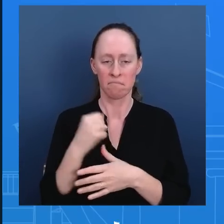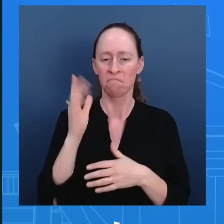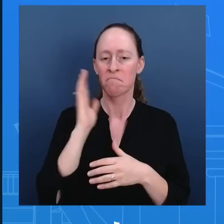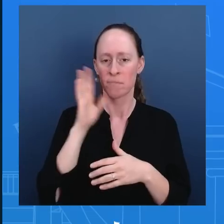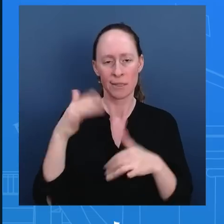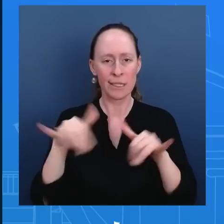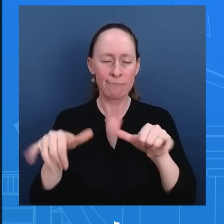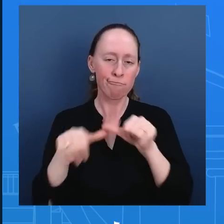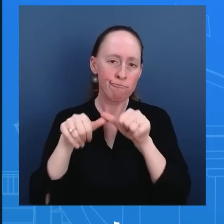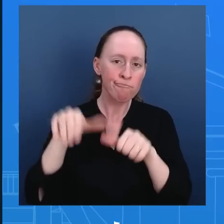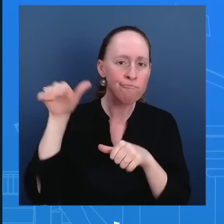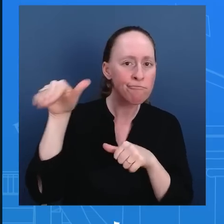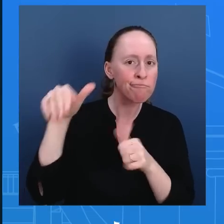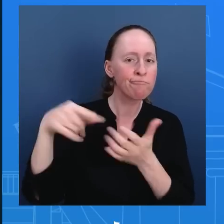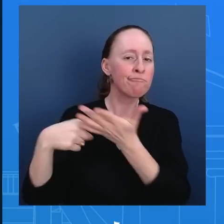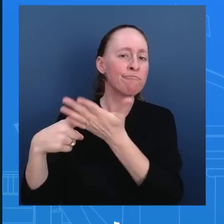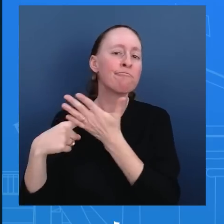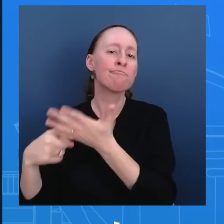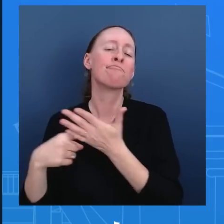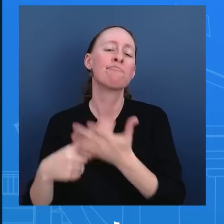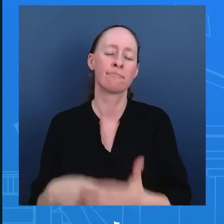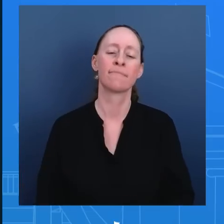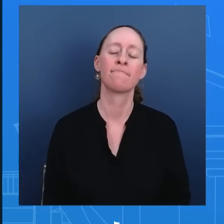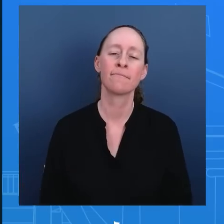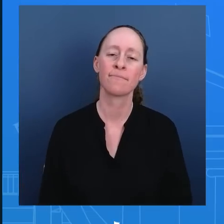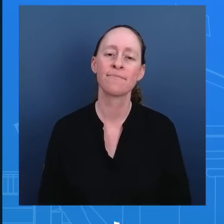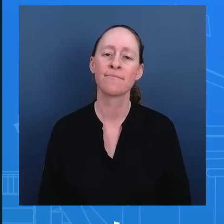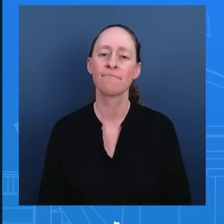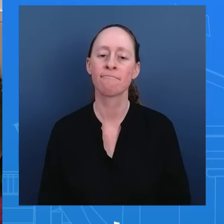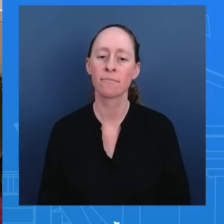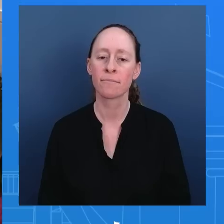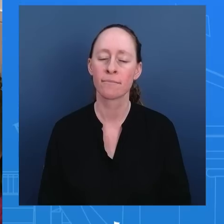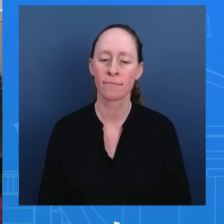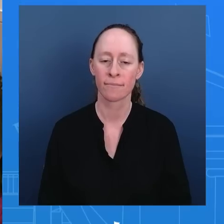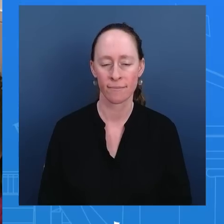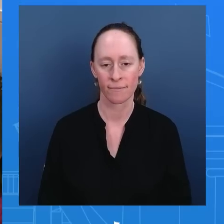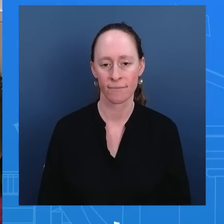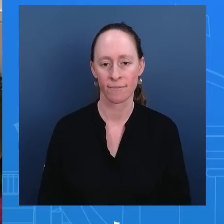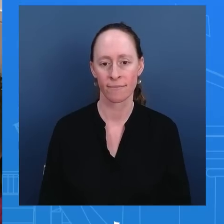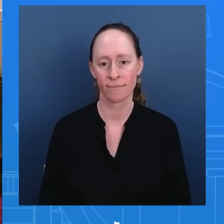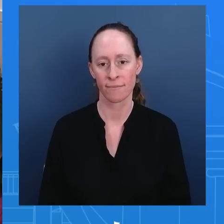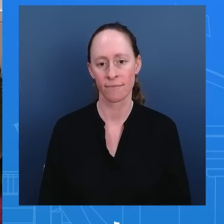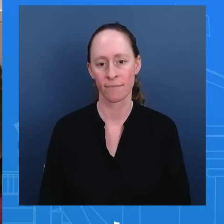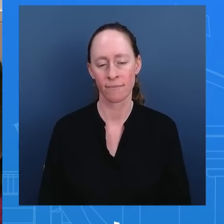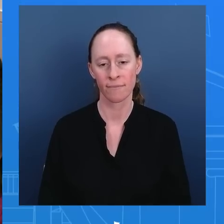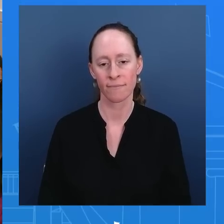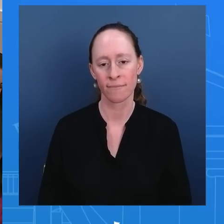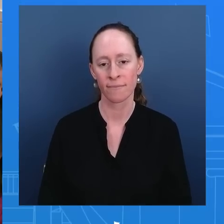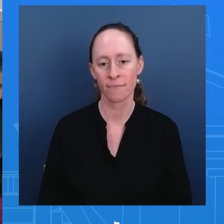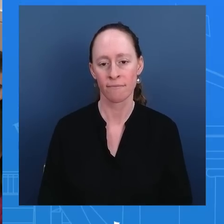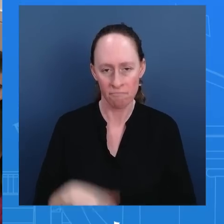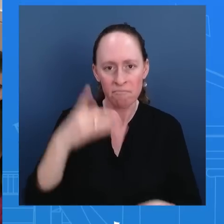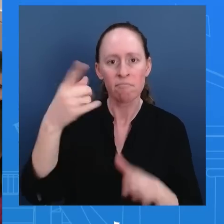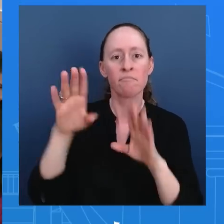The Press: The task force -- the House task force investigating the Butler, Pennsylvania, attempted assassination came out with an interim report today --